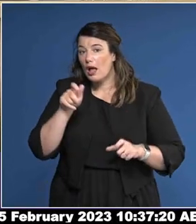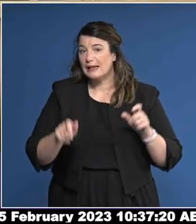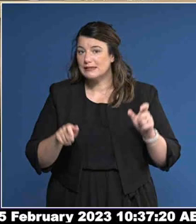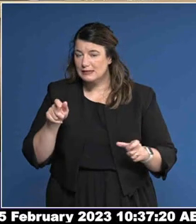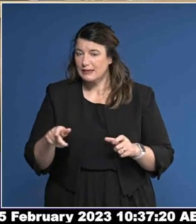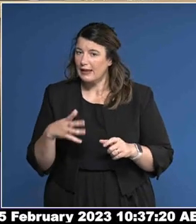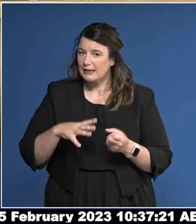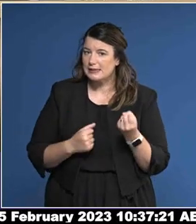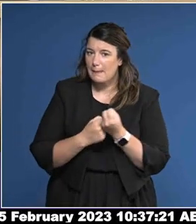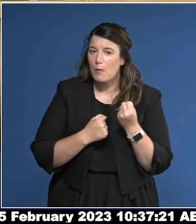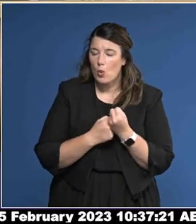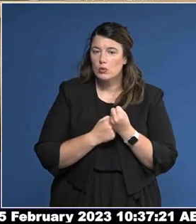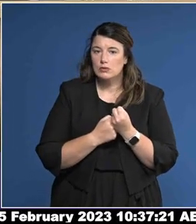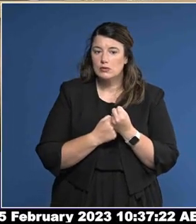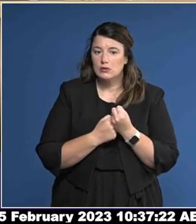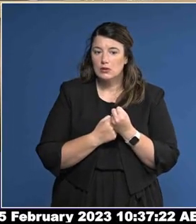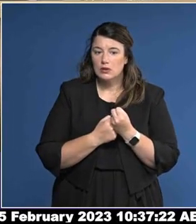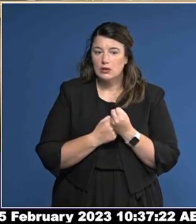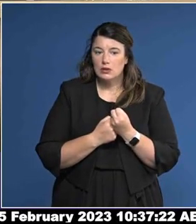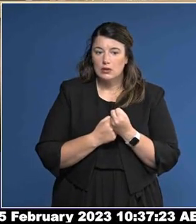So what the person's care and support needs - Forgive me for interrupting.